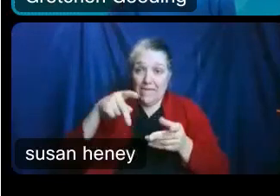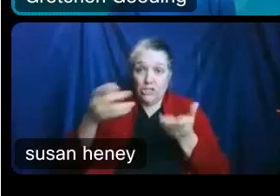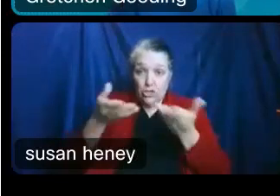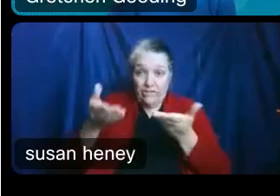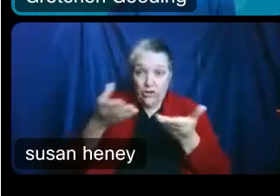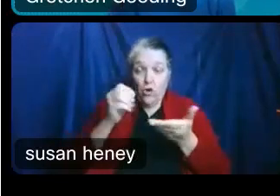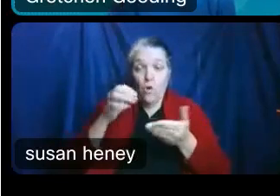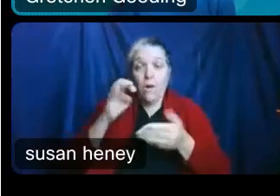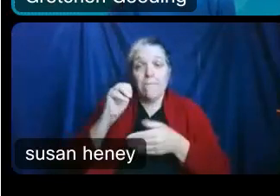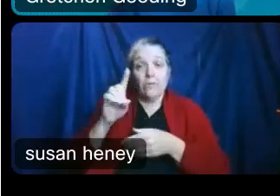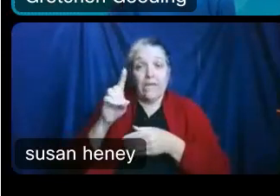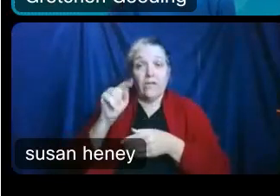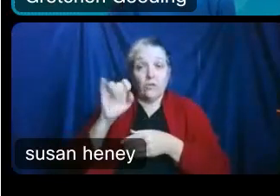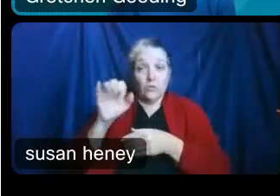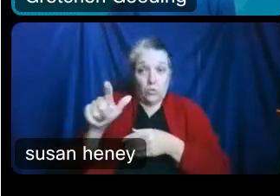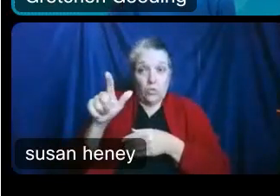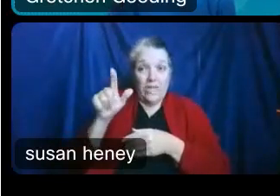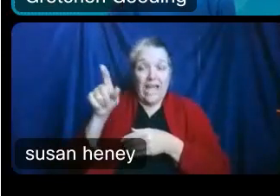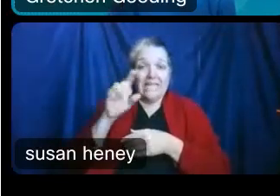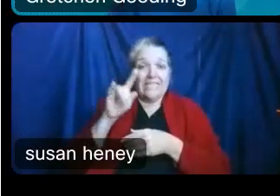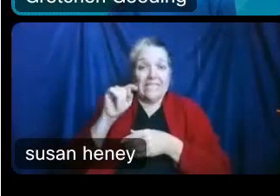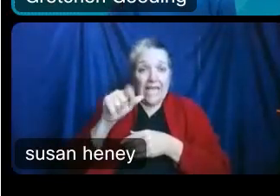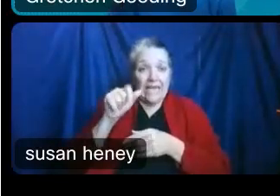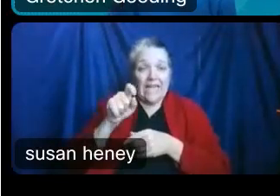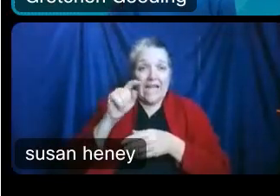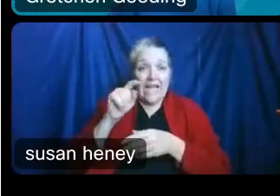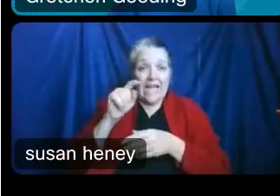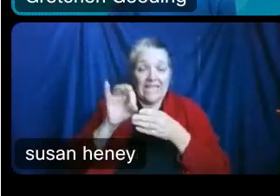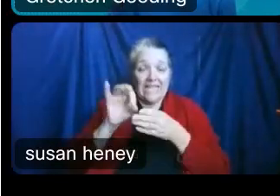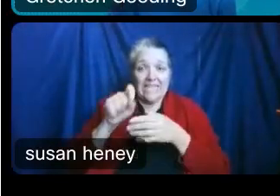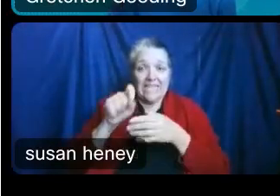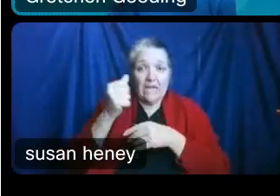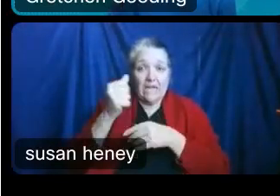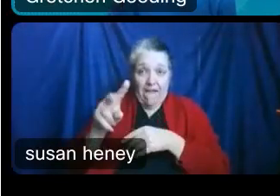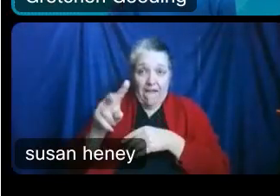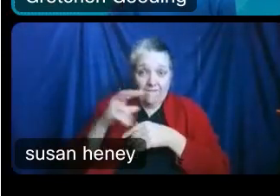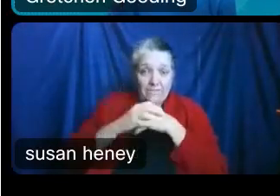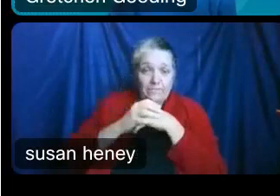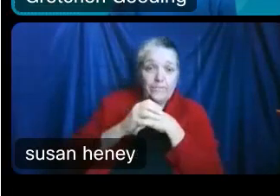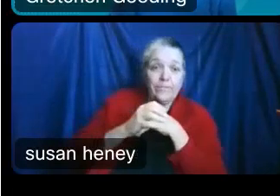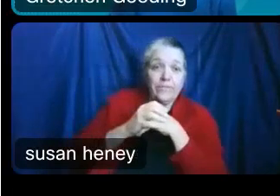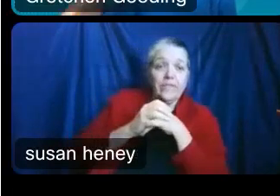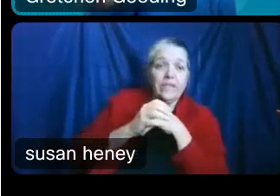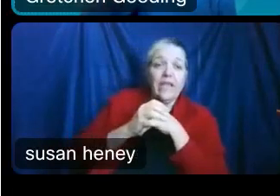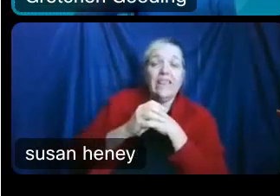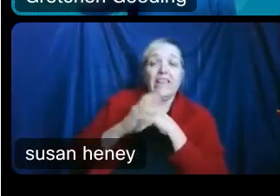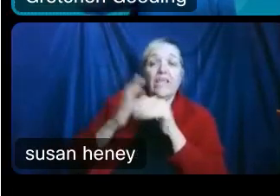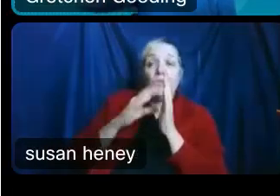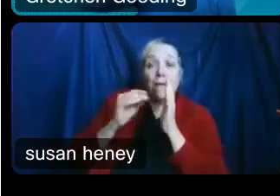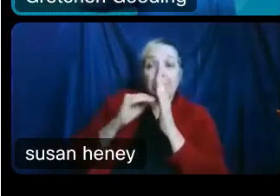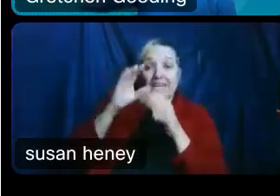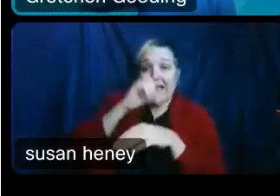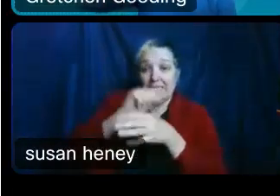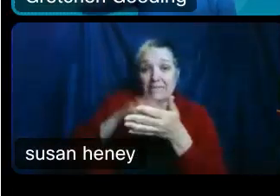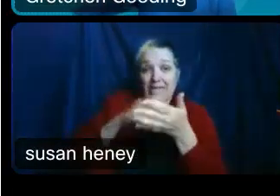at data.census.gov. The Variance Replicate Estimate tables allow advanced users to calculate